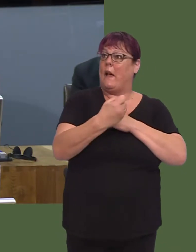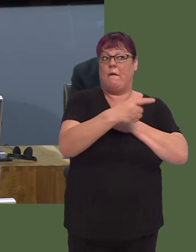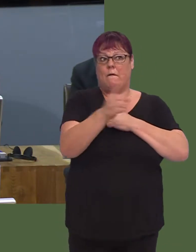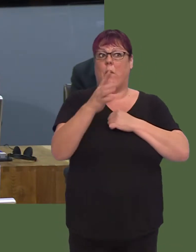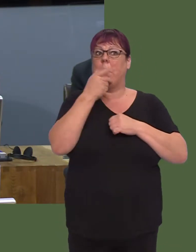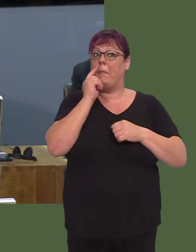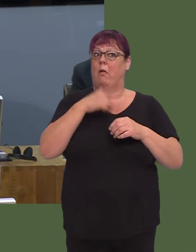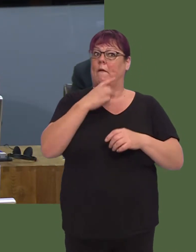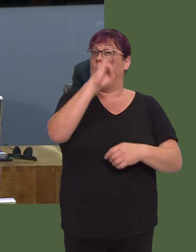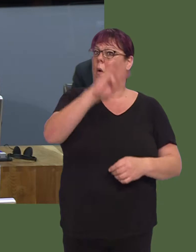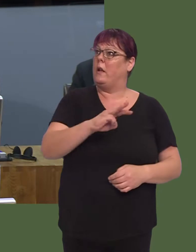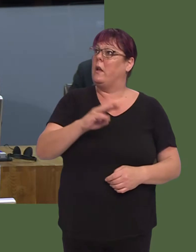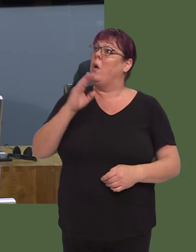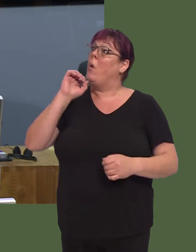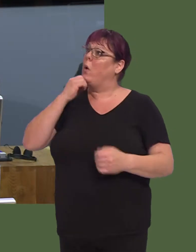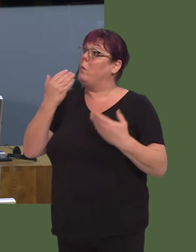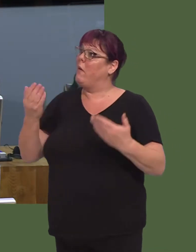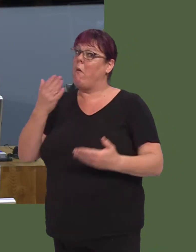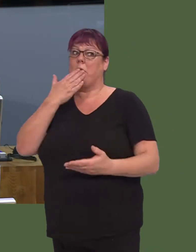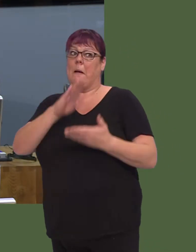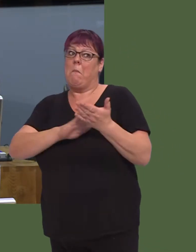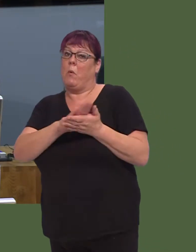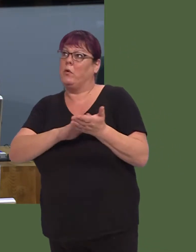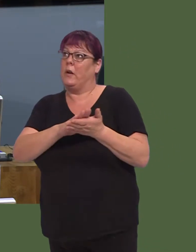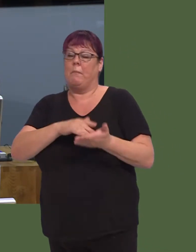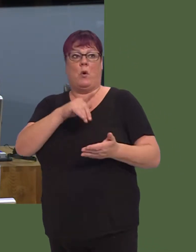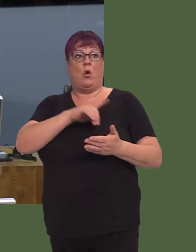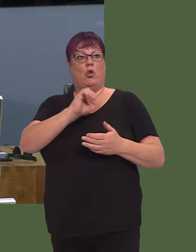lack of adequate broadband provision is having on Welsh communities, will you now apologise